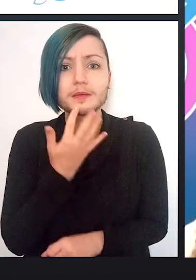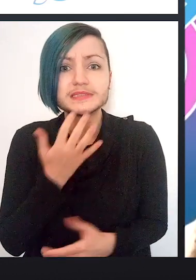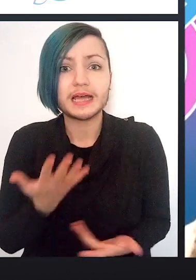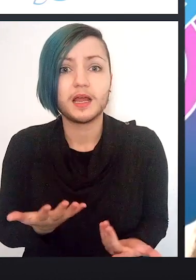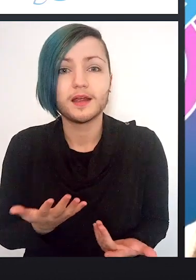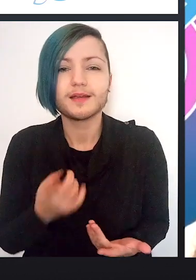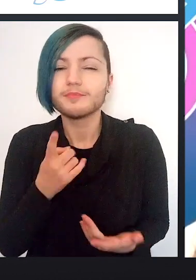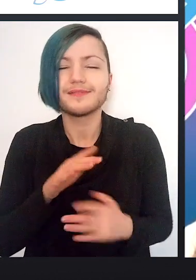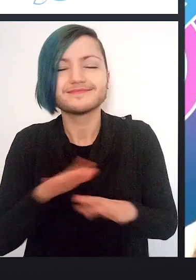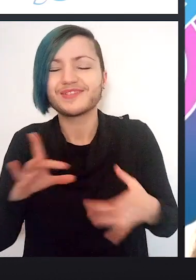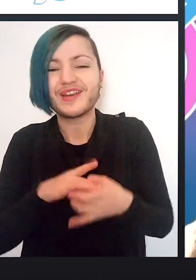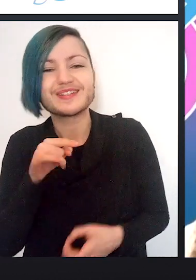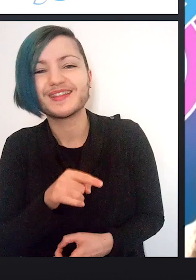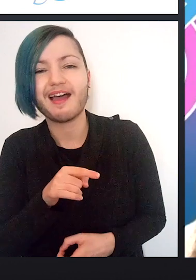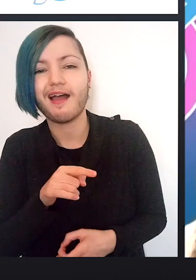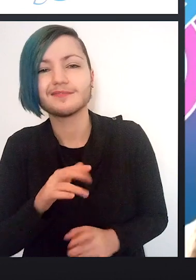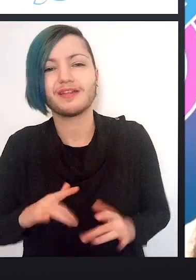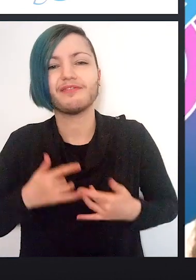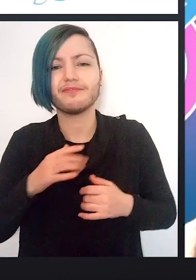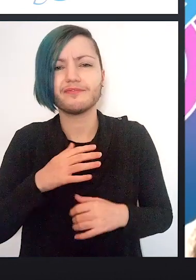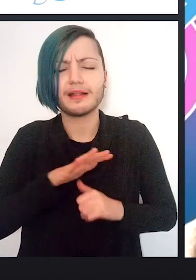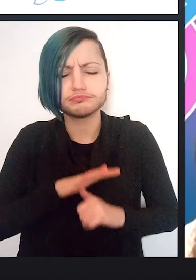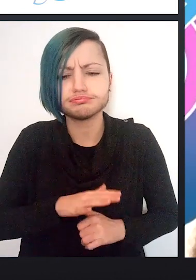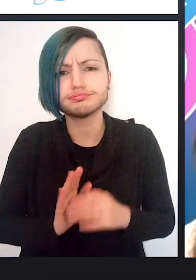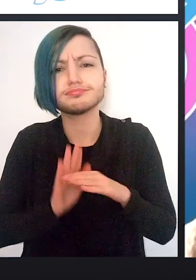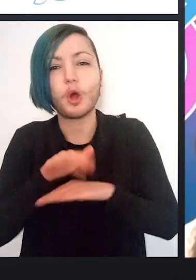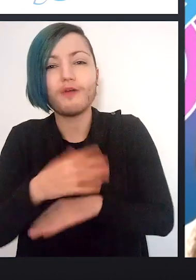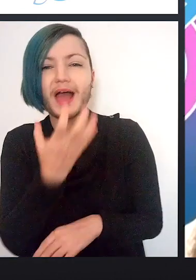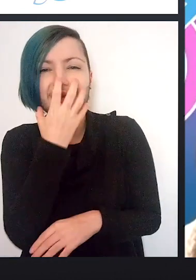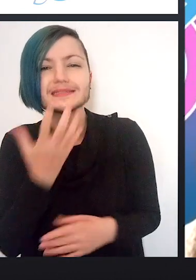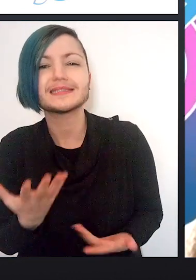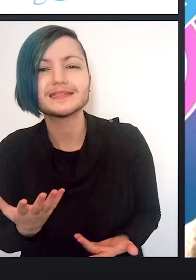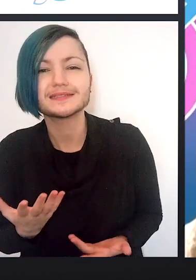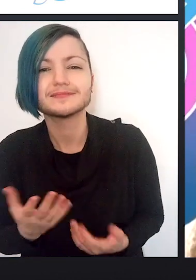mistake?" And of course it's nothing to do with that, it's to do with the anaesthetic itself.